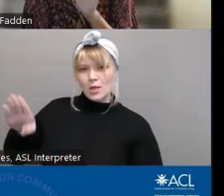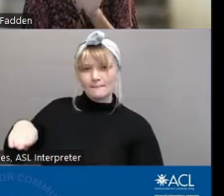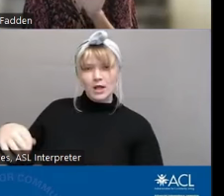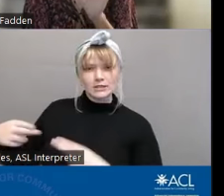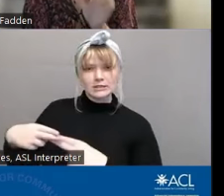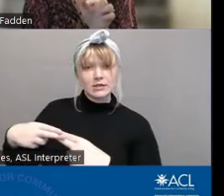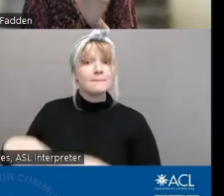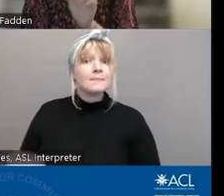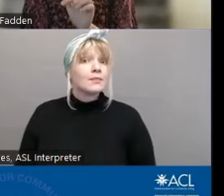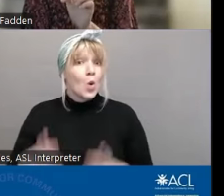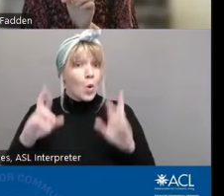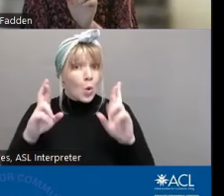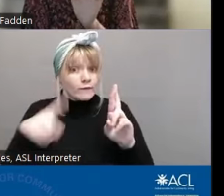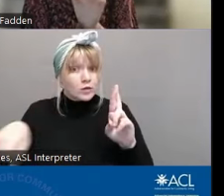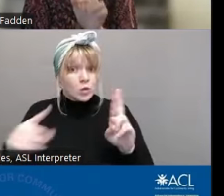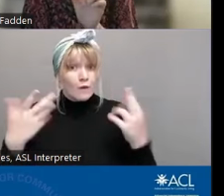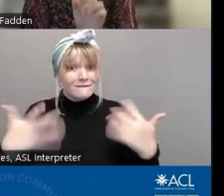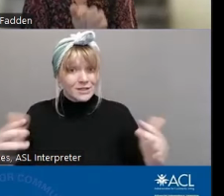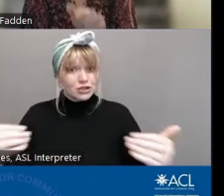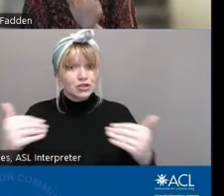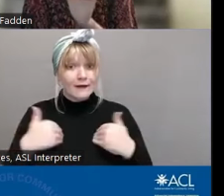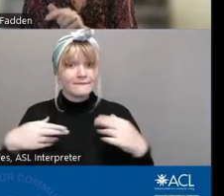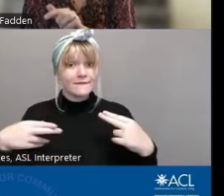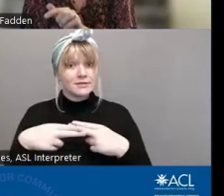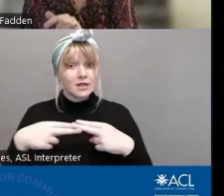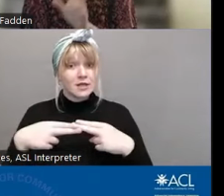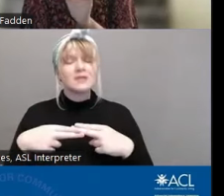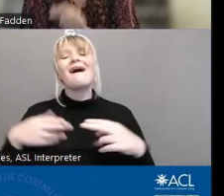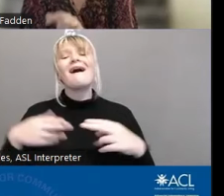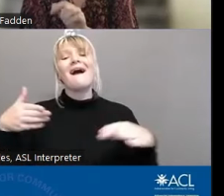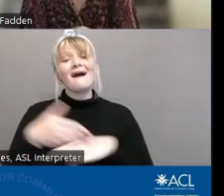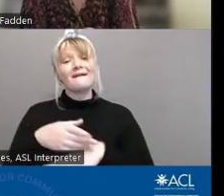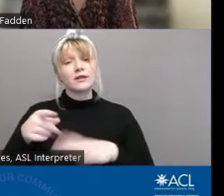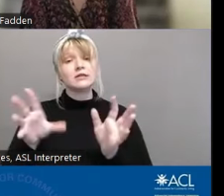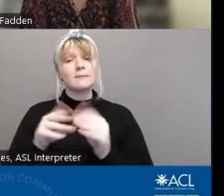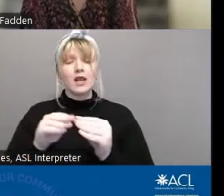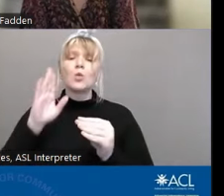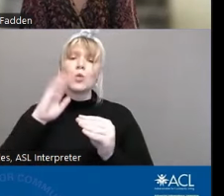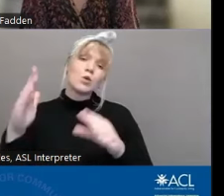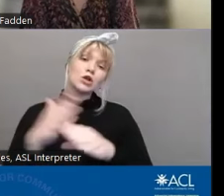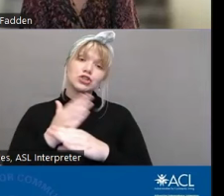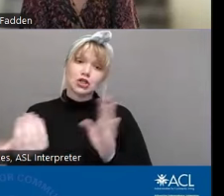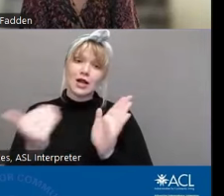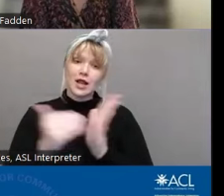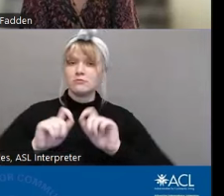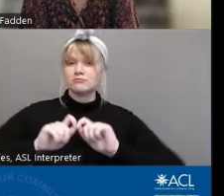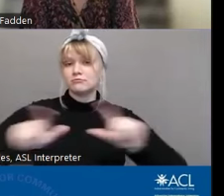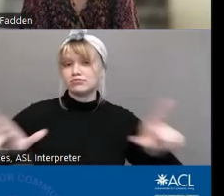the webinar. They will also be shared again along with a feedback form for today's webinar.